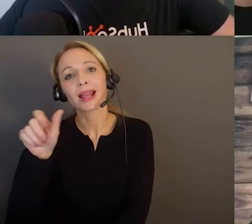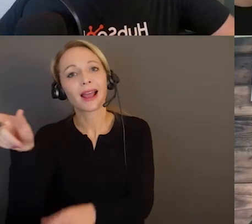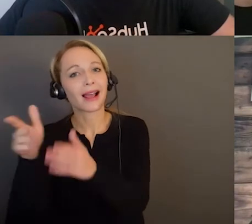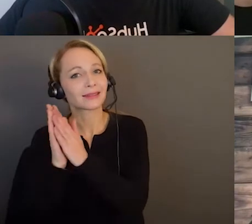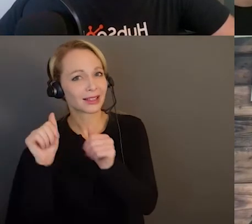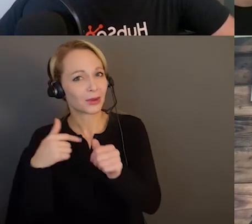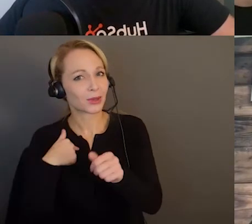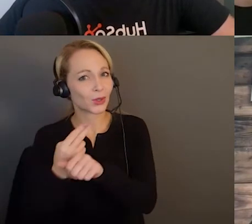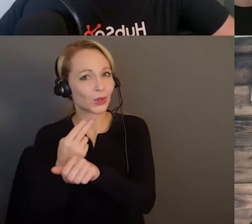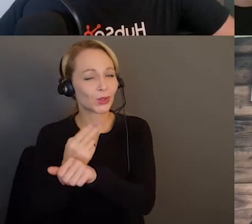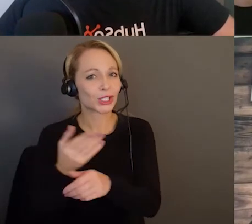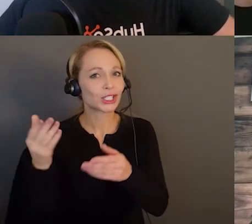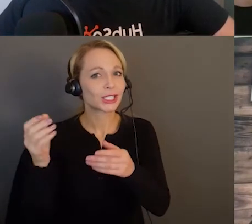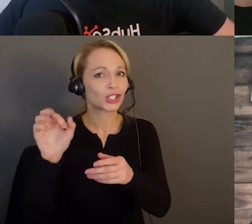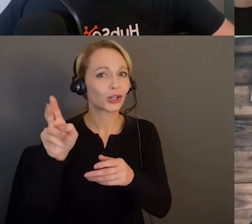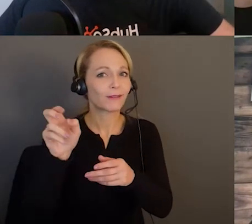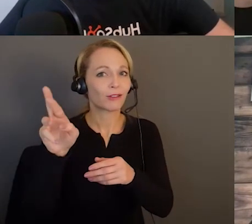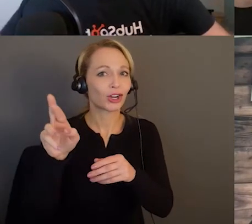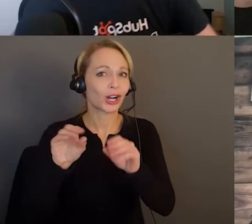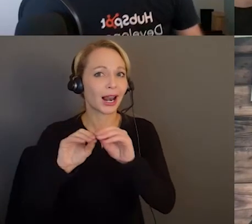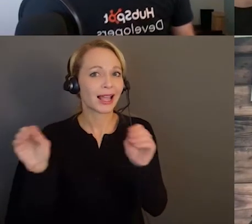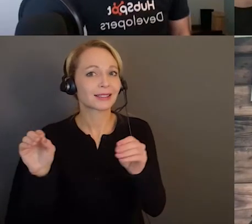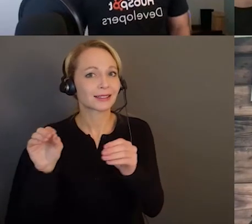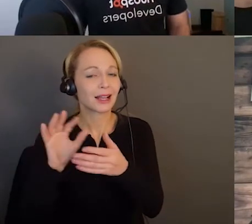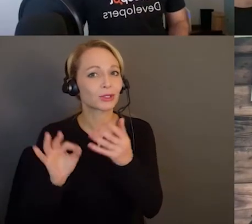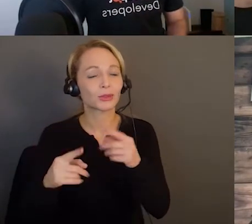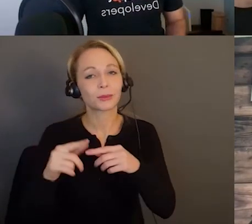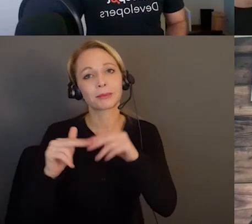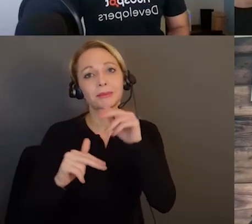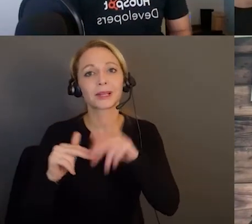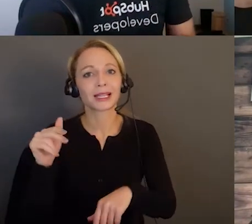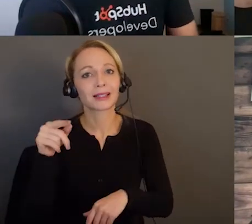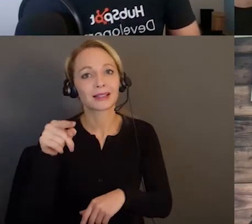HubSpot SERVERLESS FUNCTIONS TO BUILD CUSTOMER WORK FLOW ACTIONS?